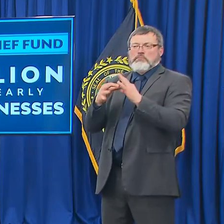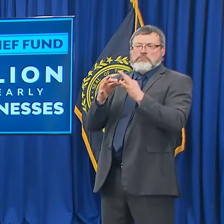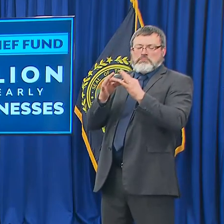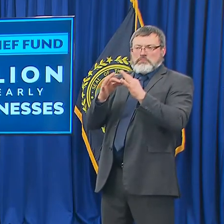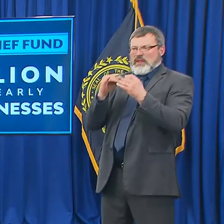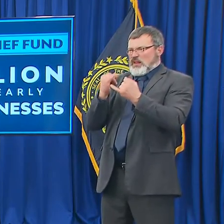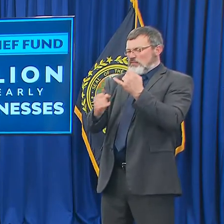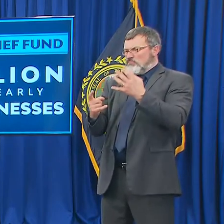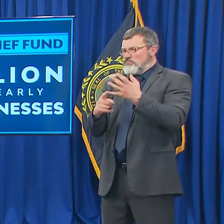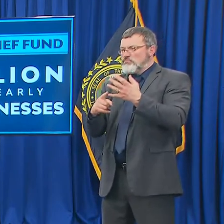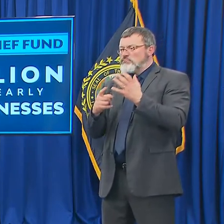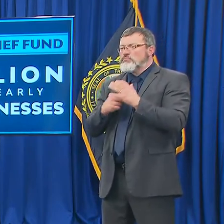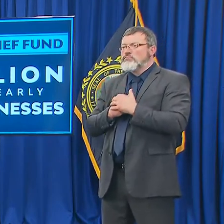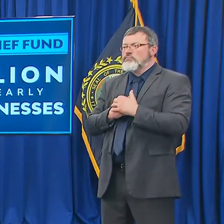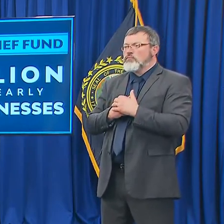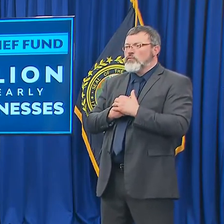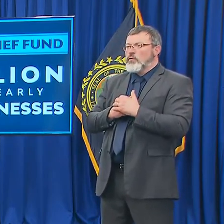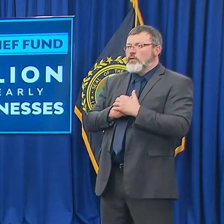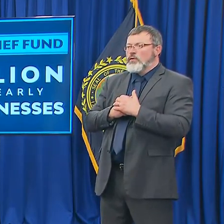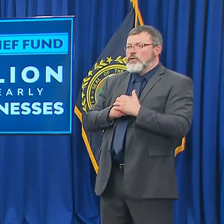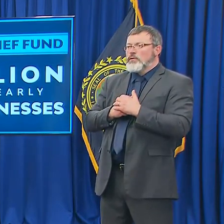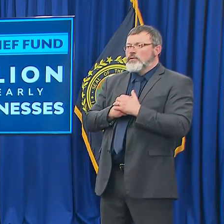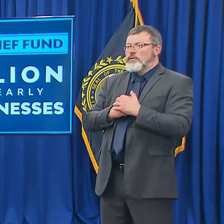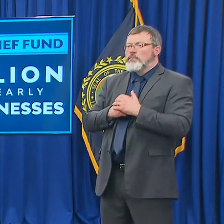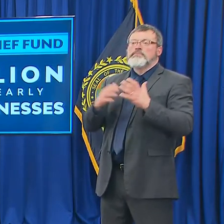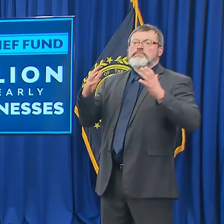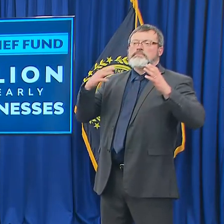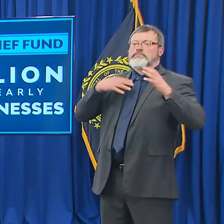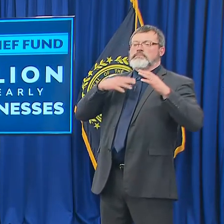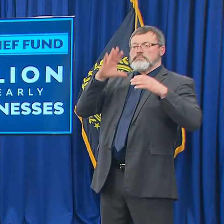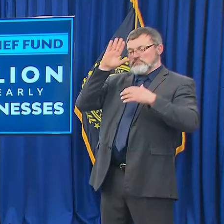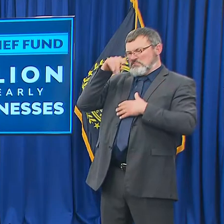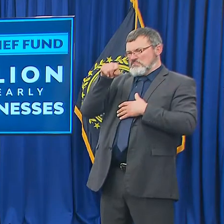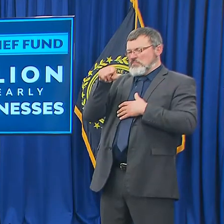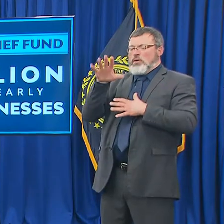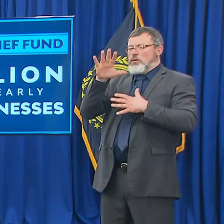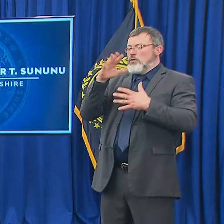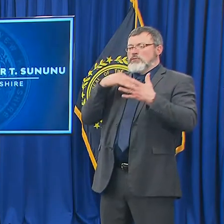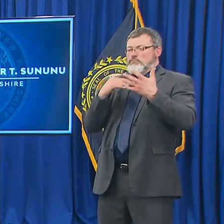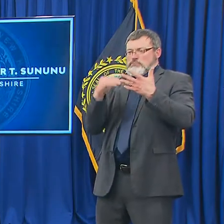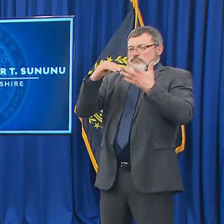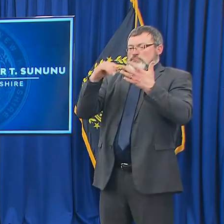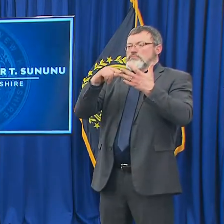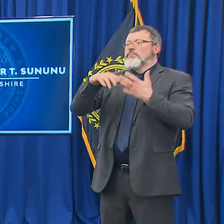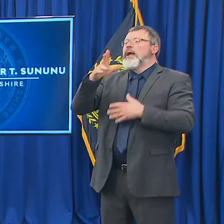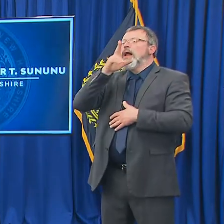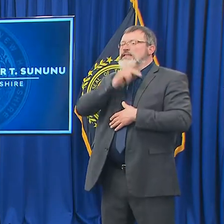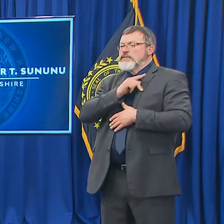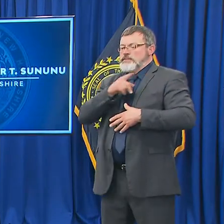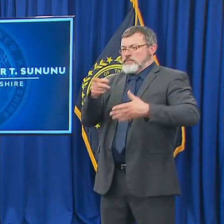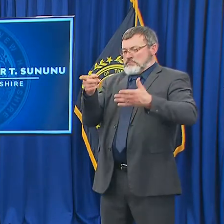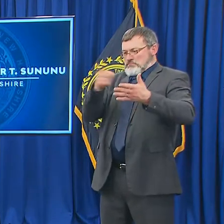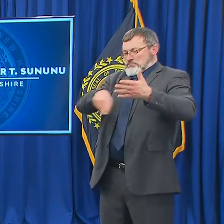That is not by any means what we're going to be doing at the inn within New Hampshire. We continue to caution, though, against large gatherings